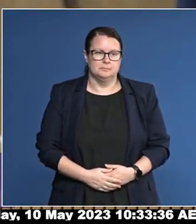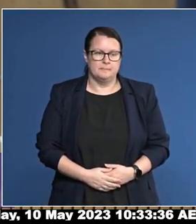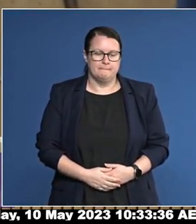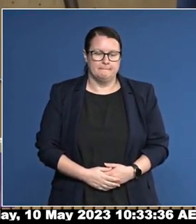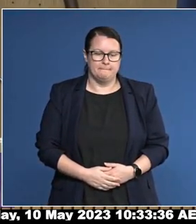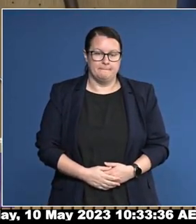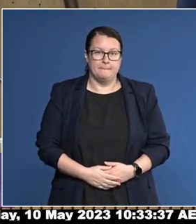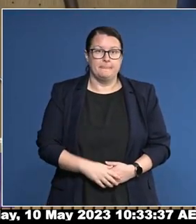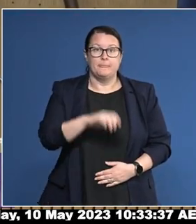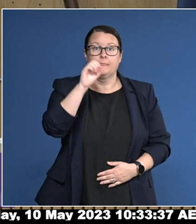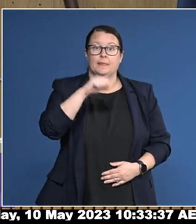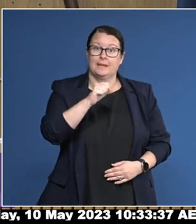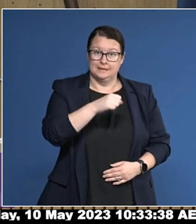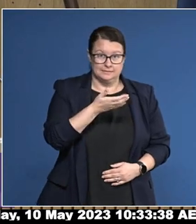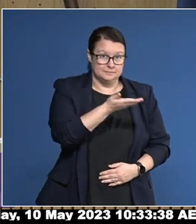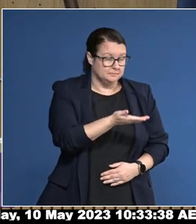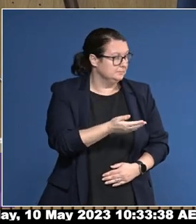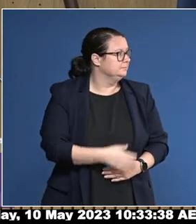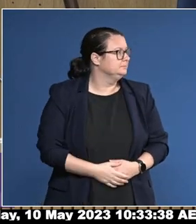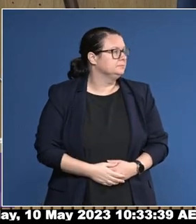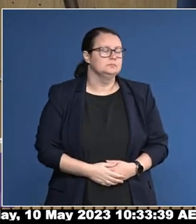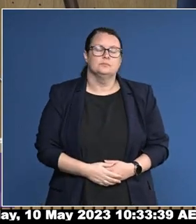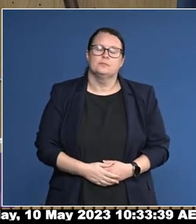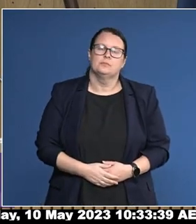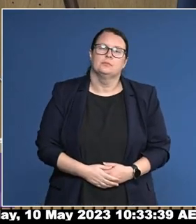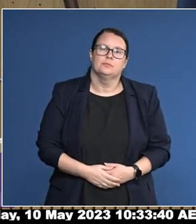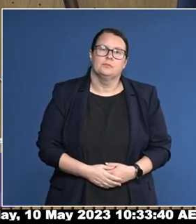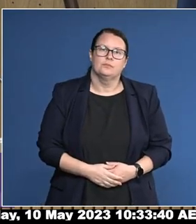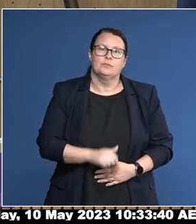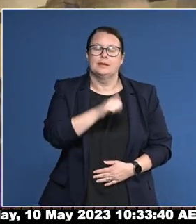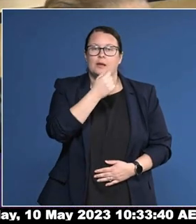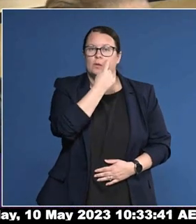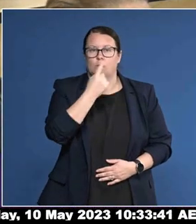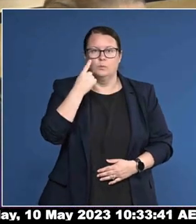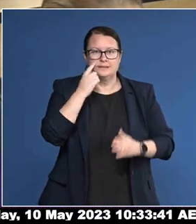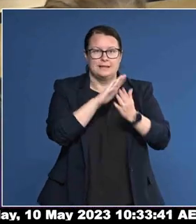Chair, the next witness is Hayley Stevenson from the Department of